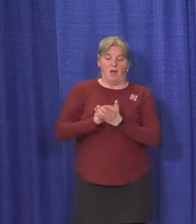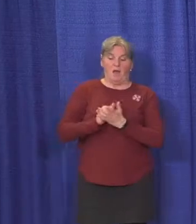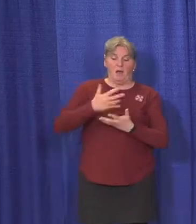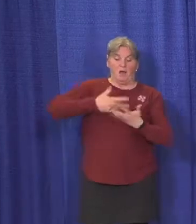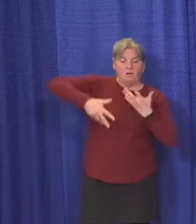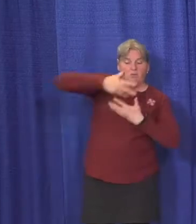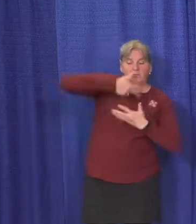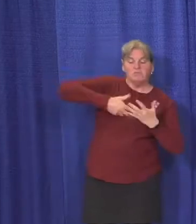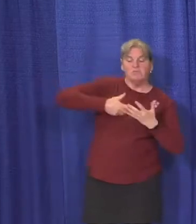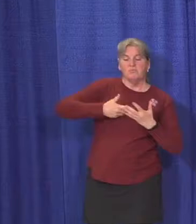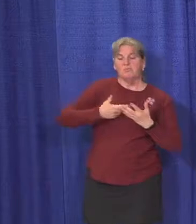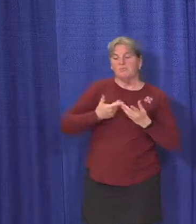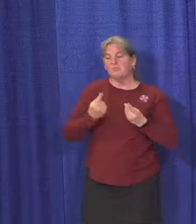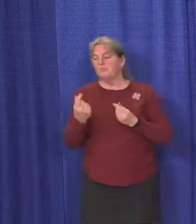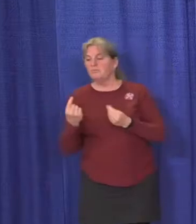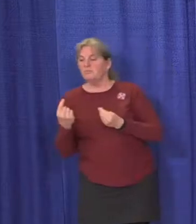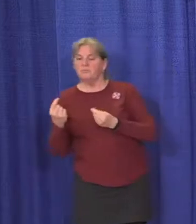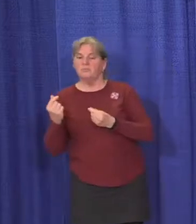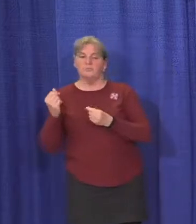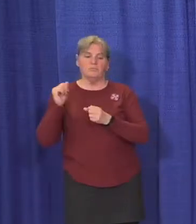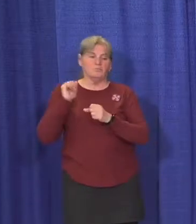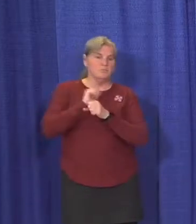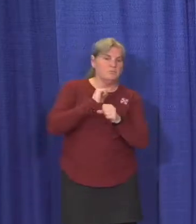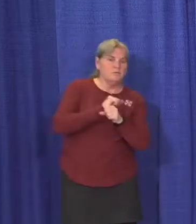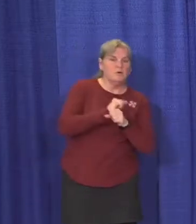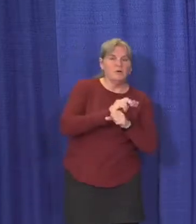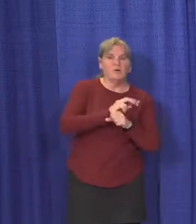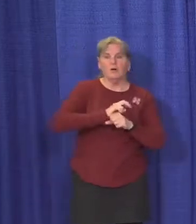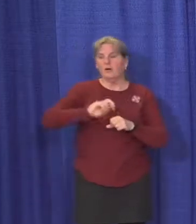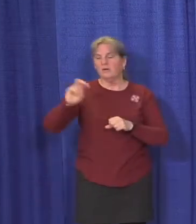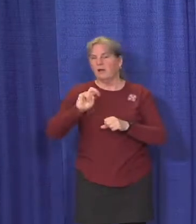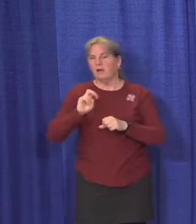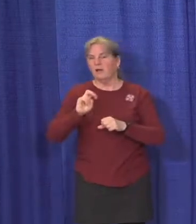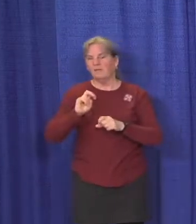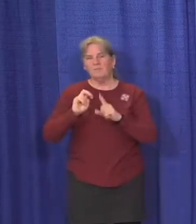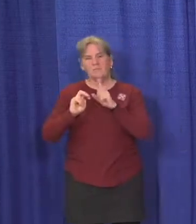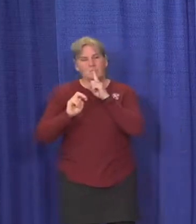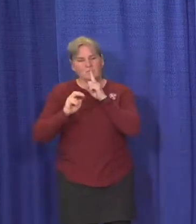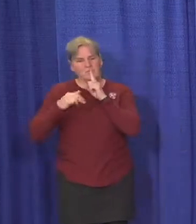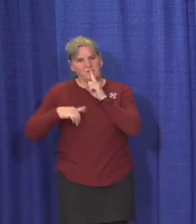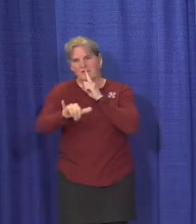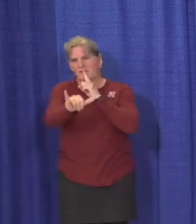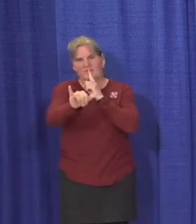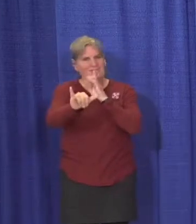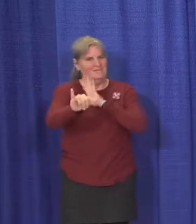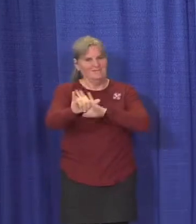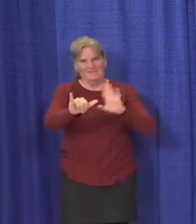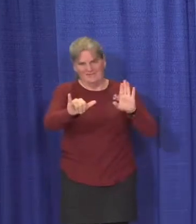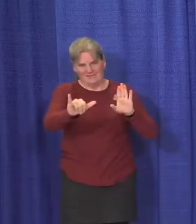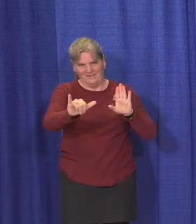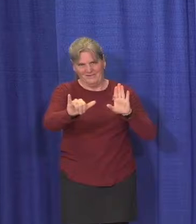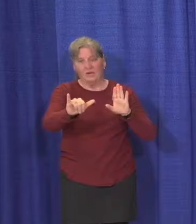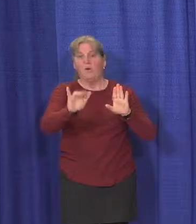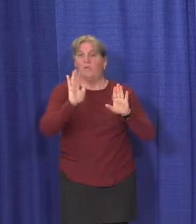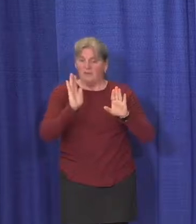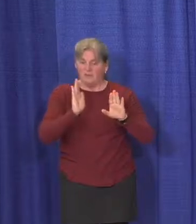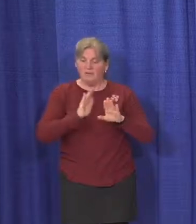we interact. The way we work and travel, but not forever but we are getting